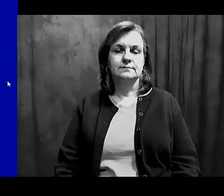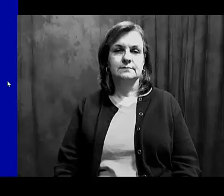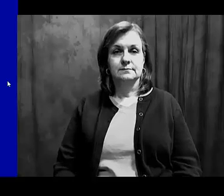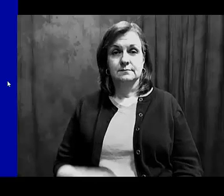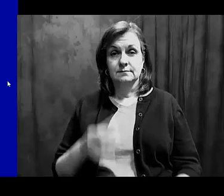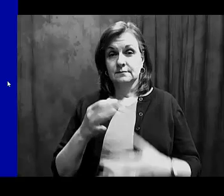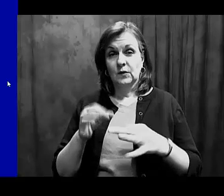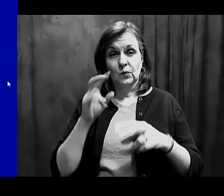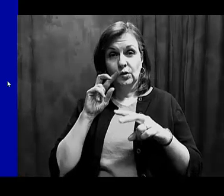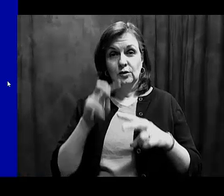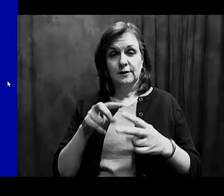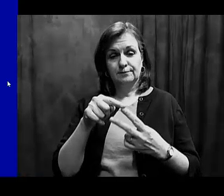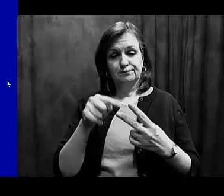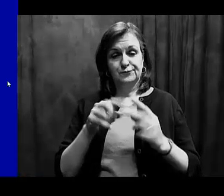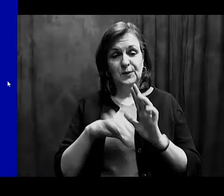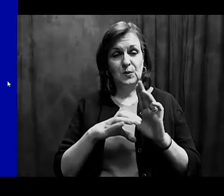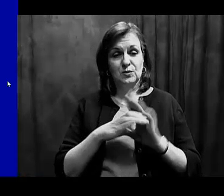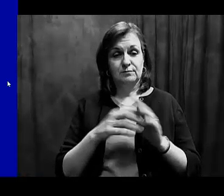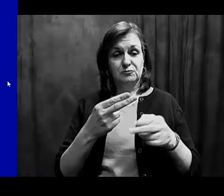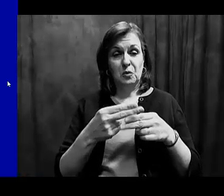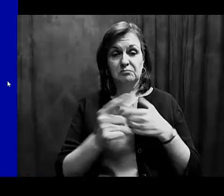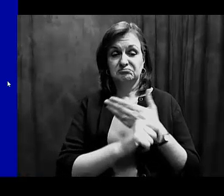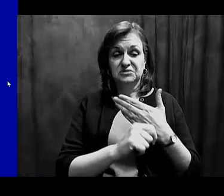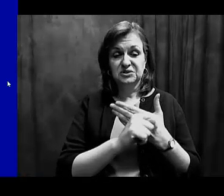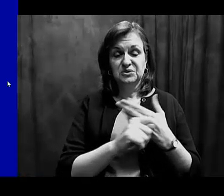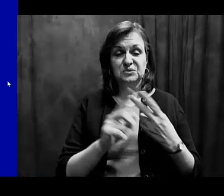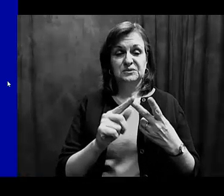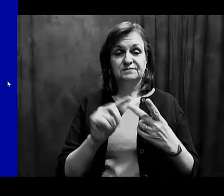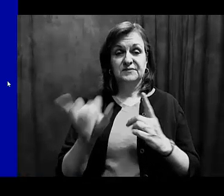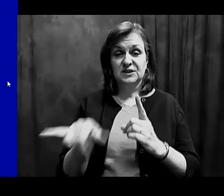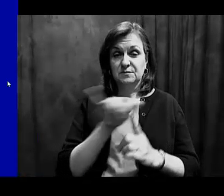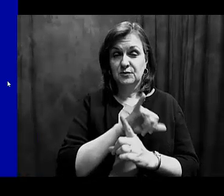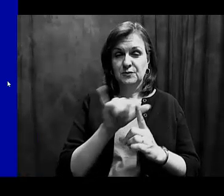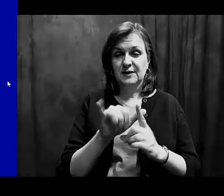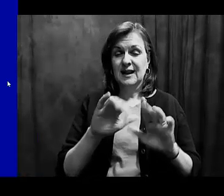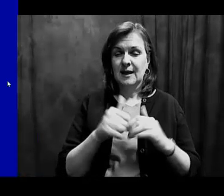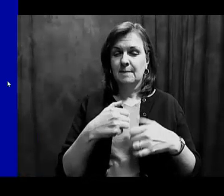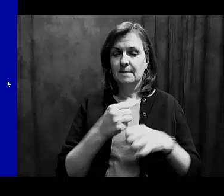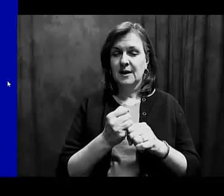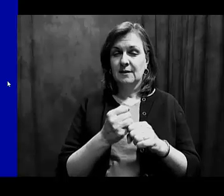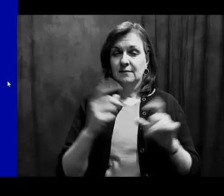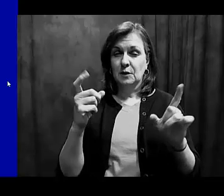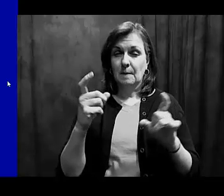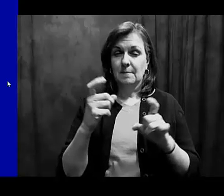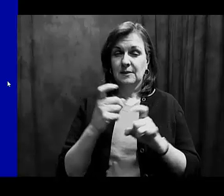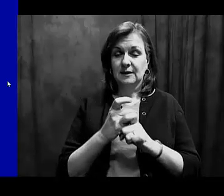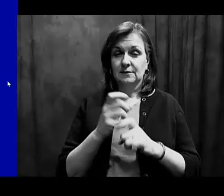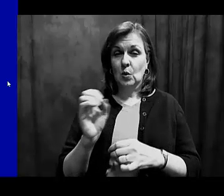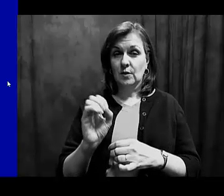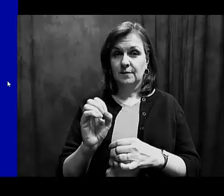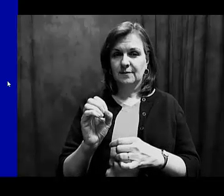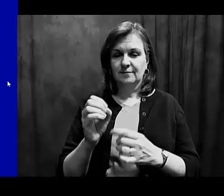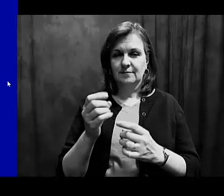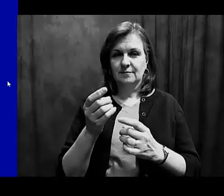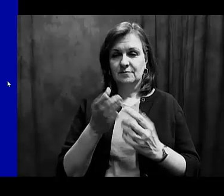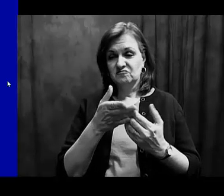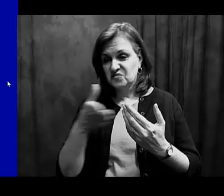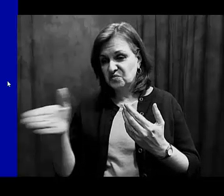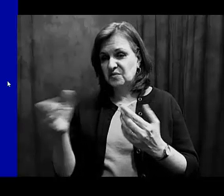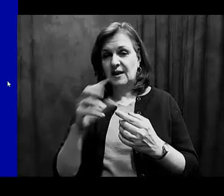So if we want to look at tissues and symmetry and how that adds complexity to our organisms